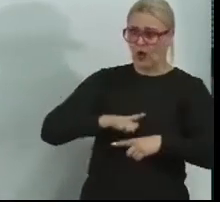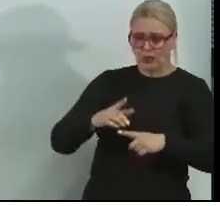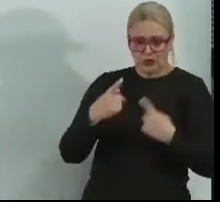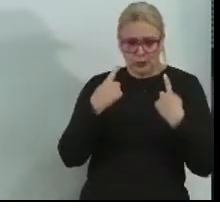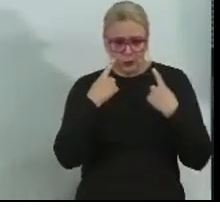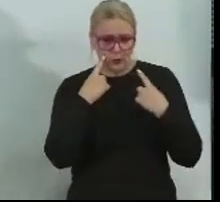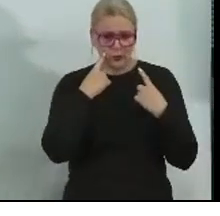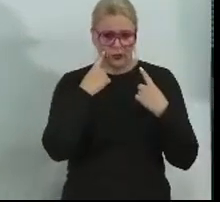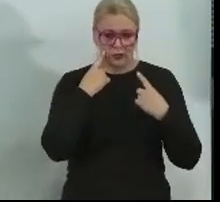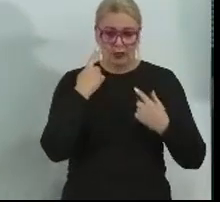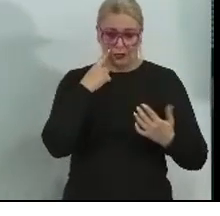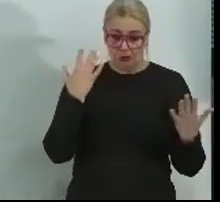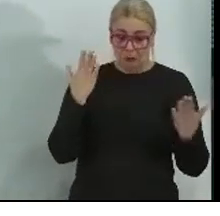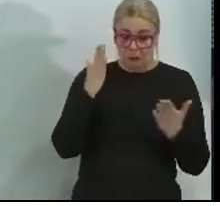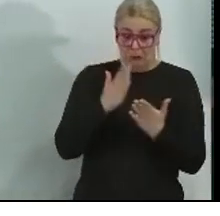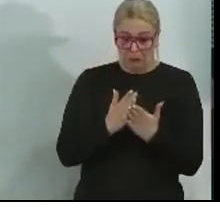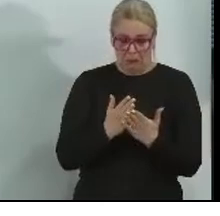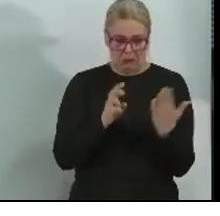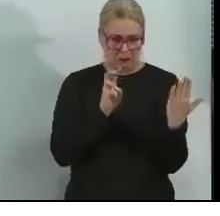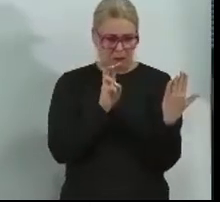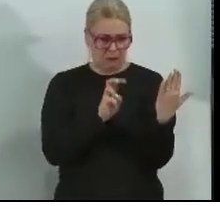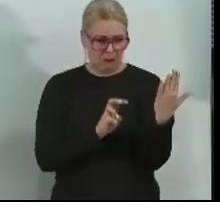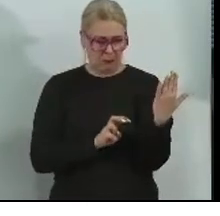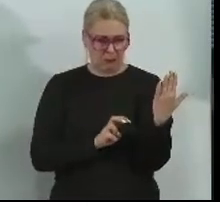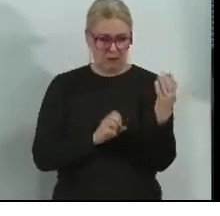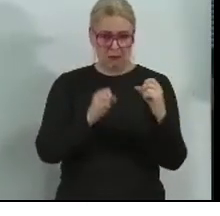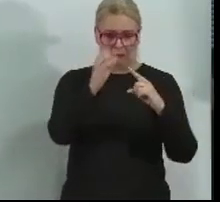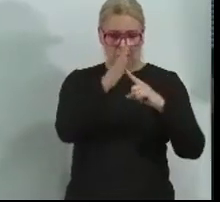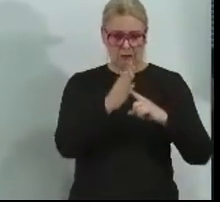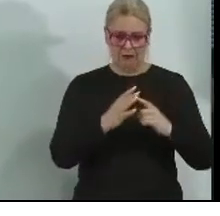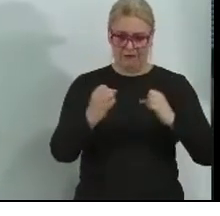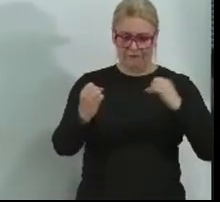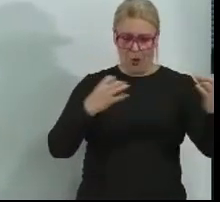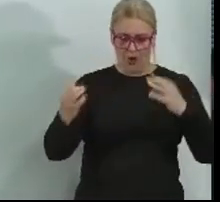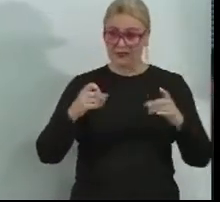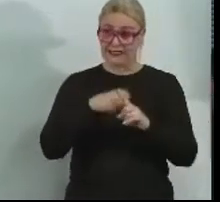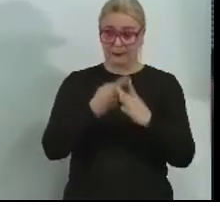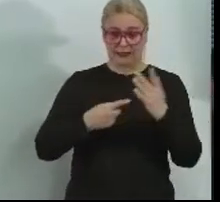based on these challenges that the broad community have said that they'd like to talk about more or